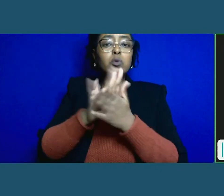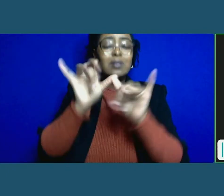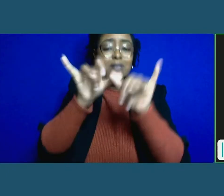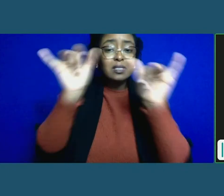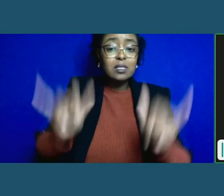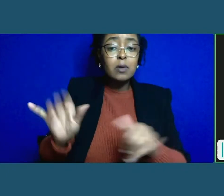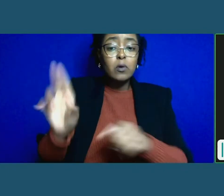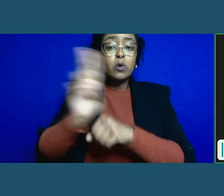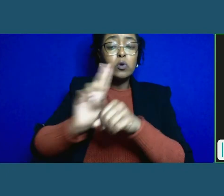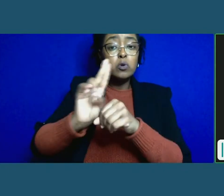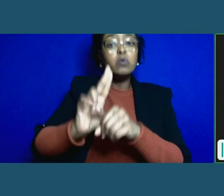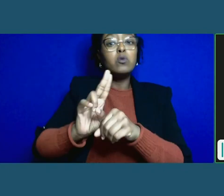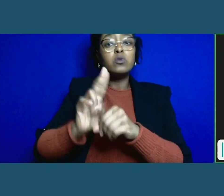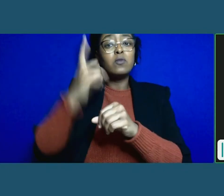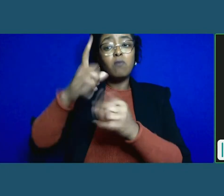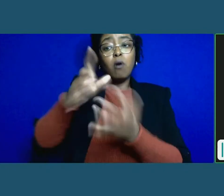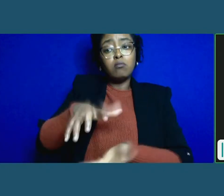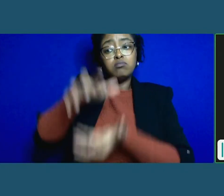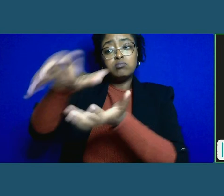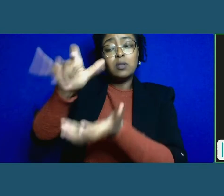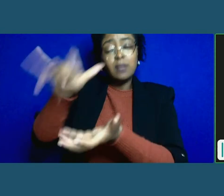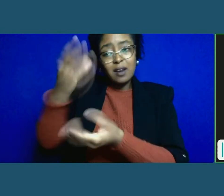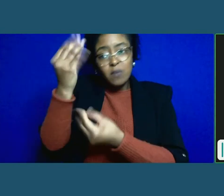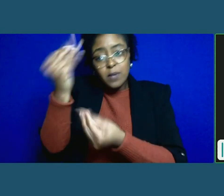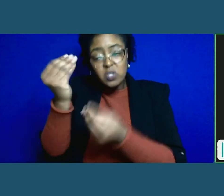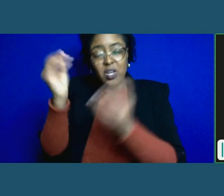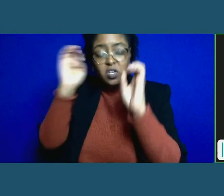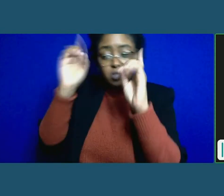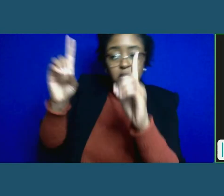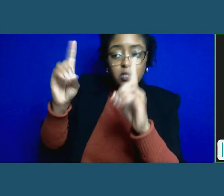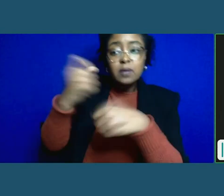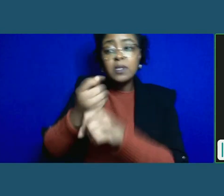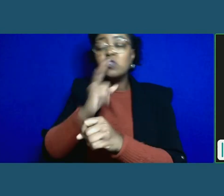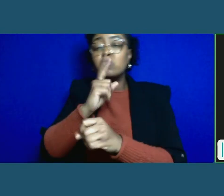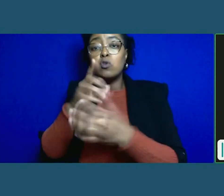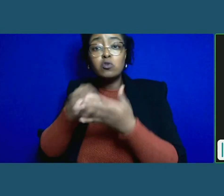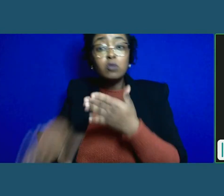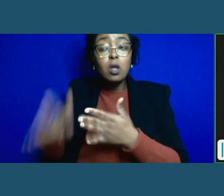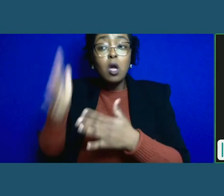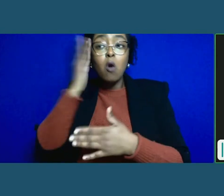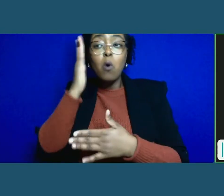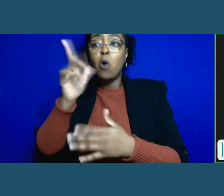in the school system is a conduit that is used to be able to bring that information that